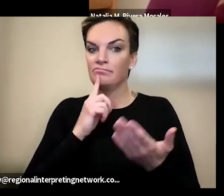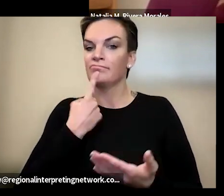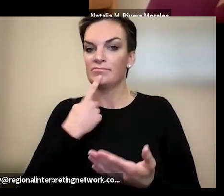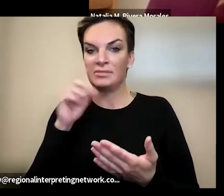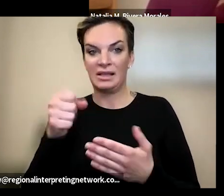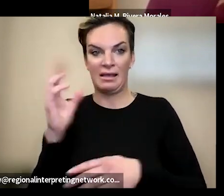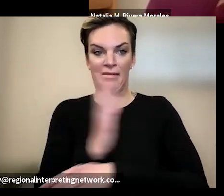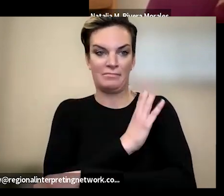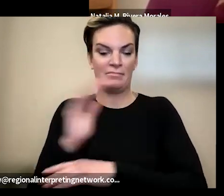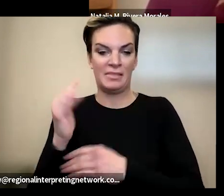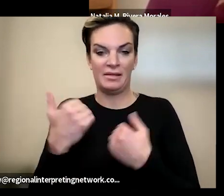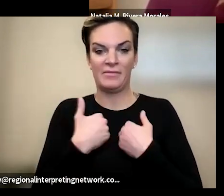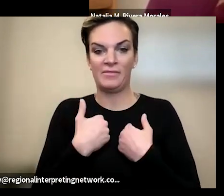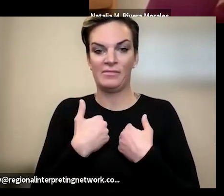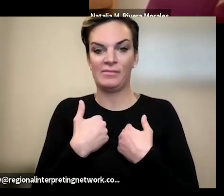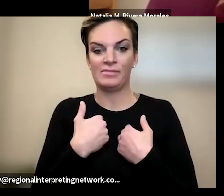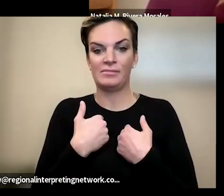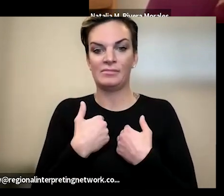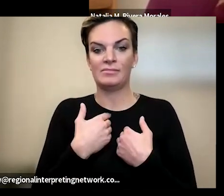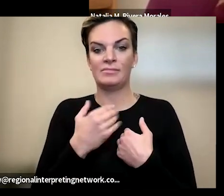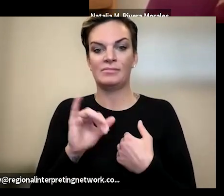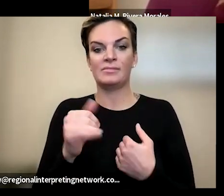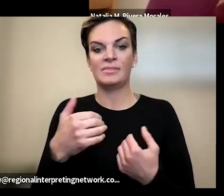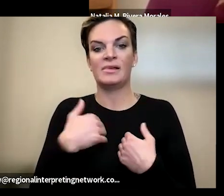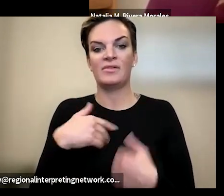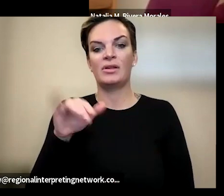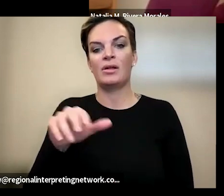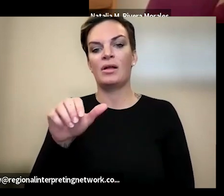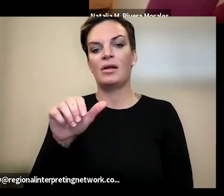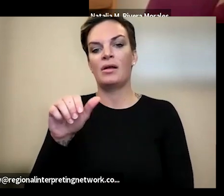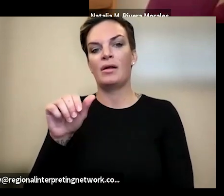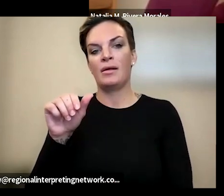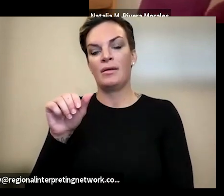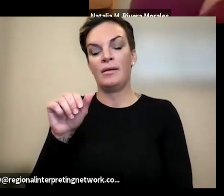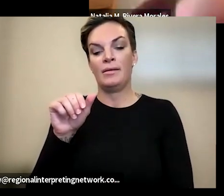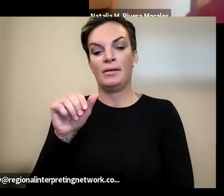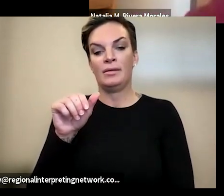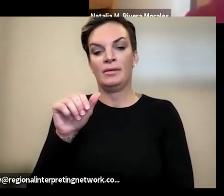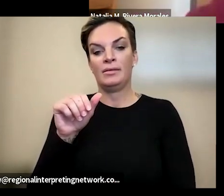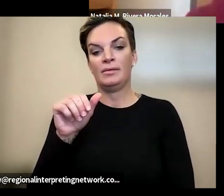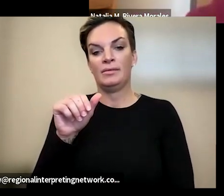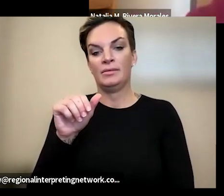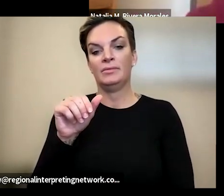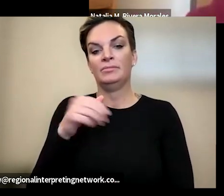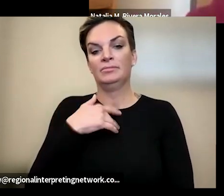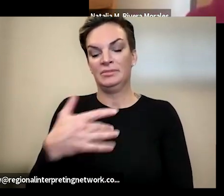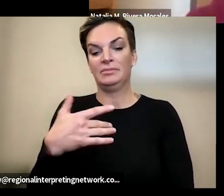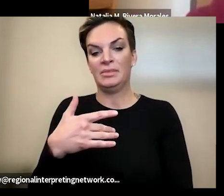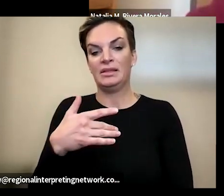you also have an autoimmune arthritis component of that. It generally affects your hand.